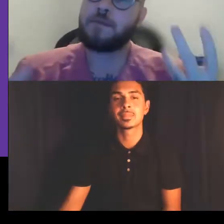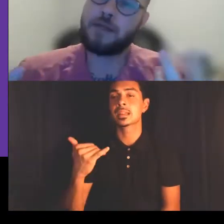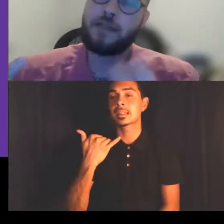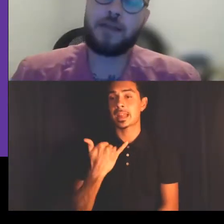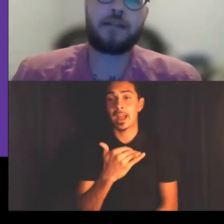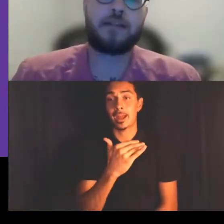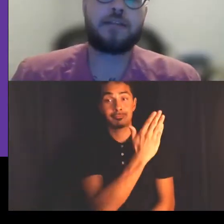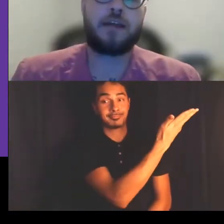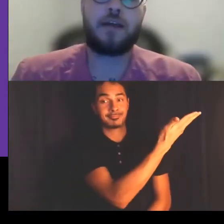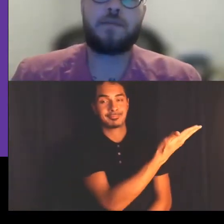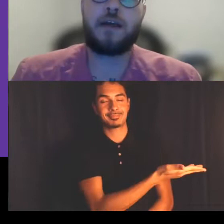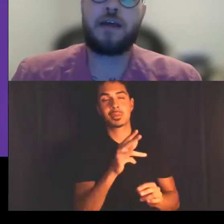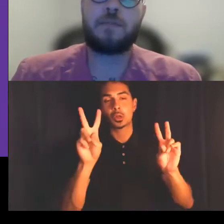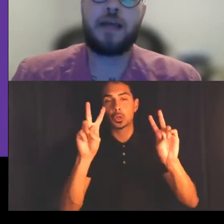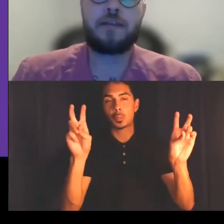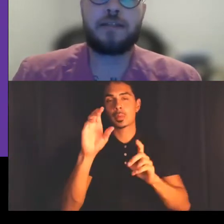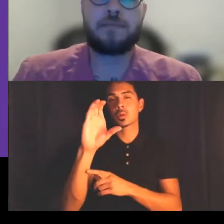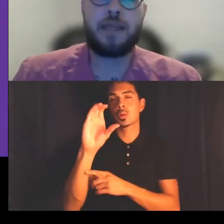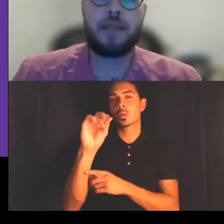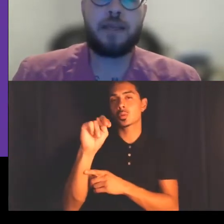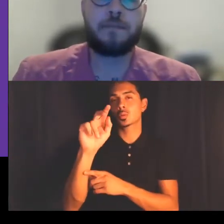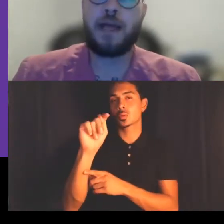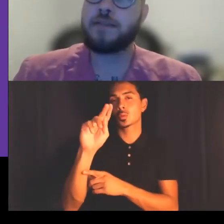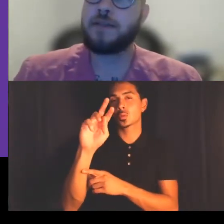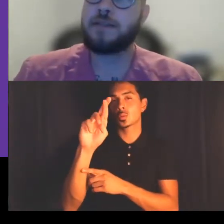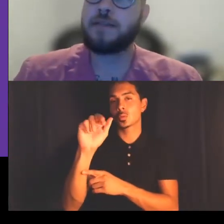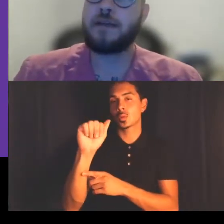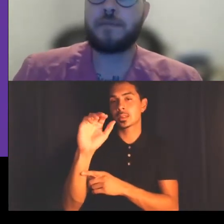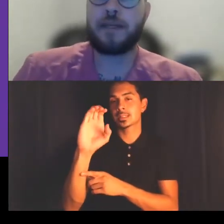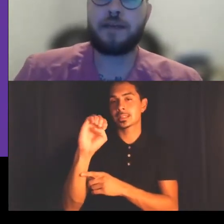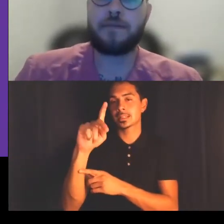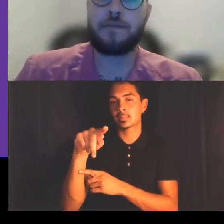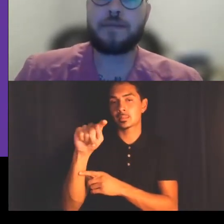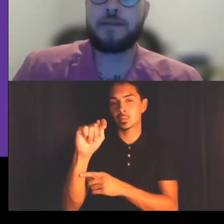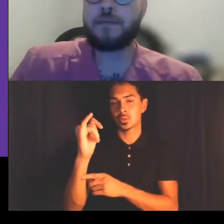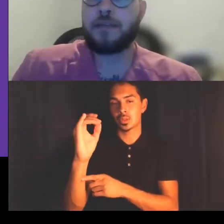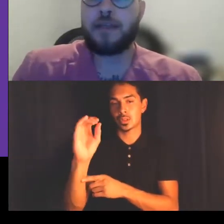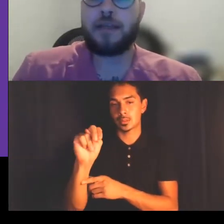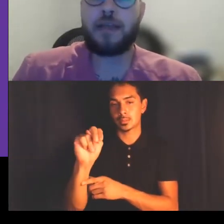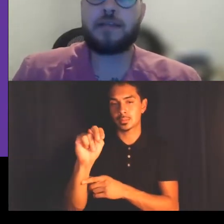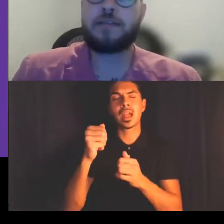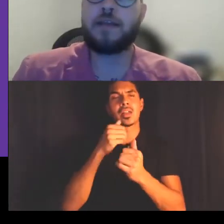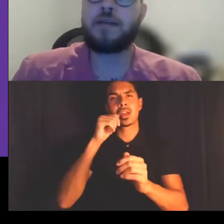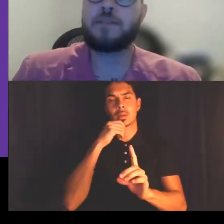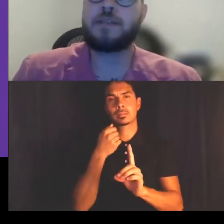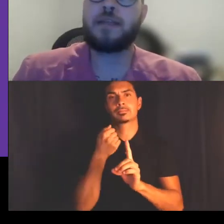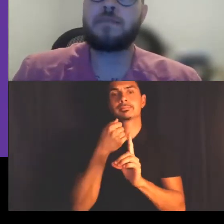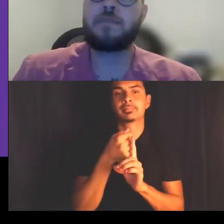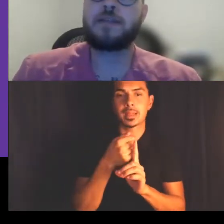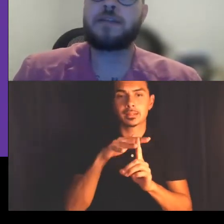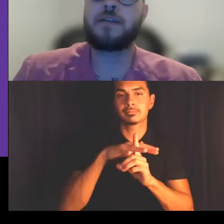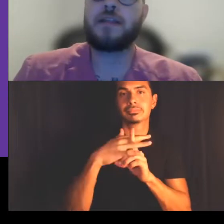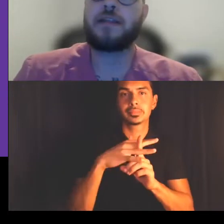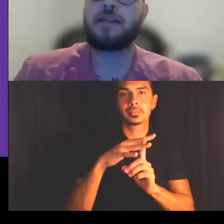a working knowledge of how this may impact trans and nonbinary folks differently and to make sure that